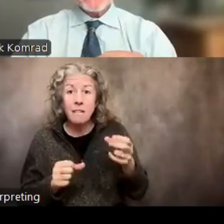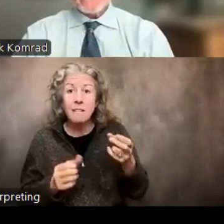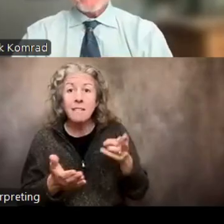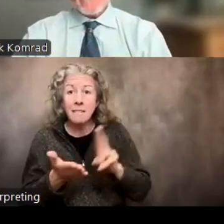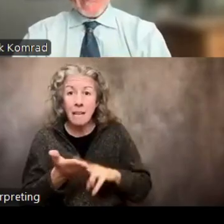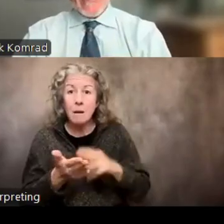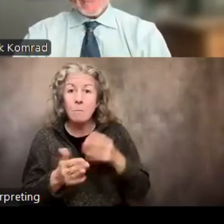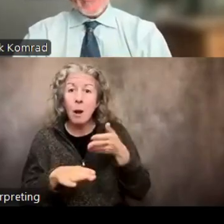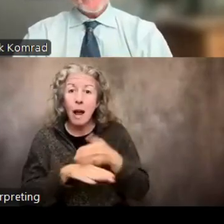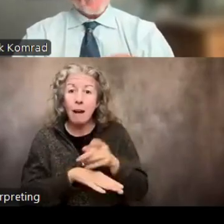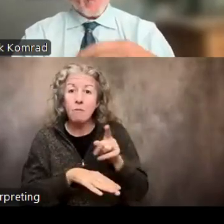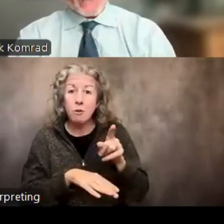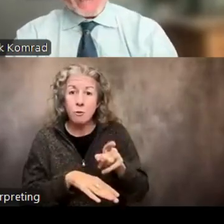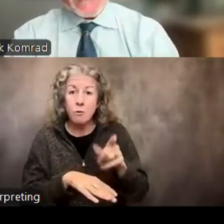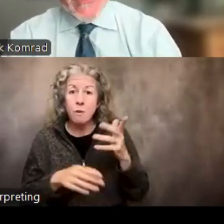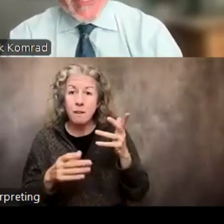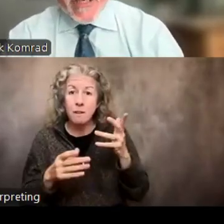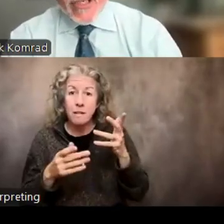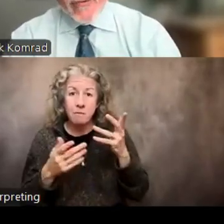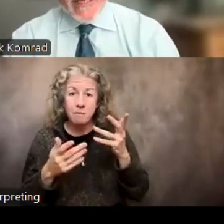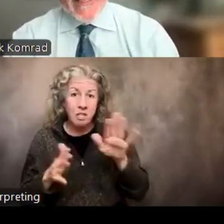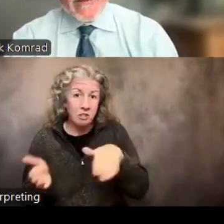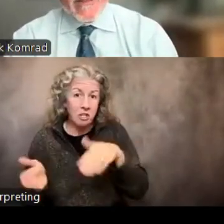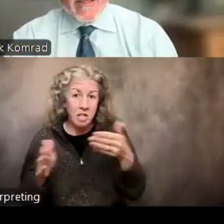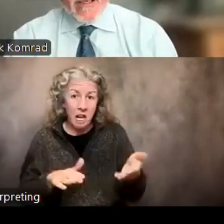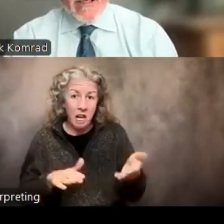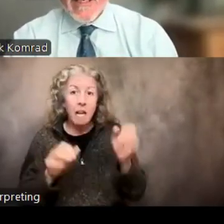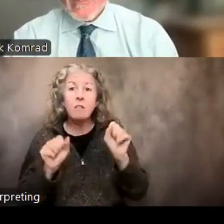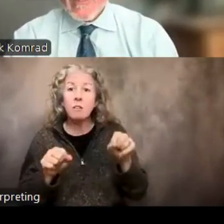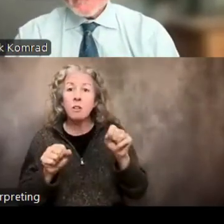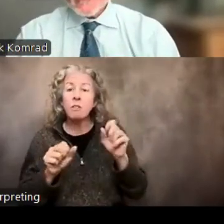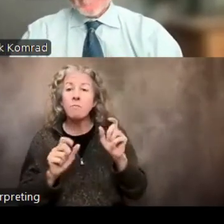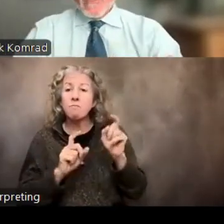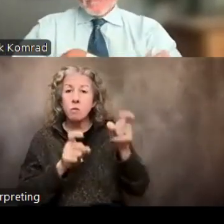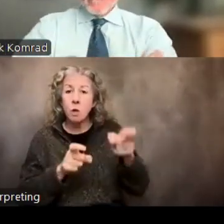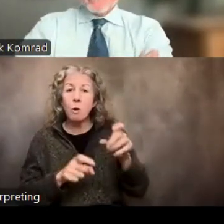euthanasia, your organs can be donated. All right, so if you